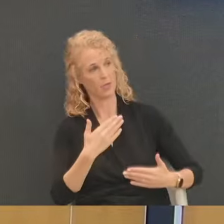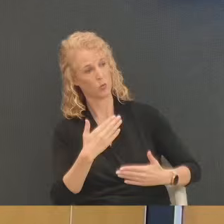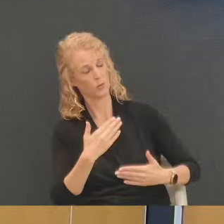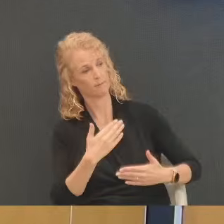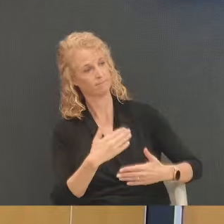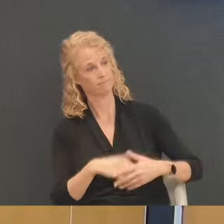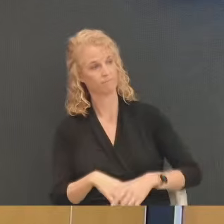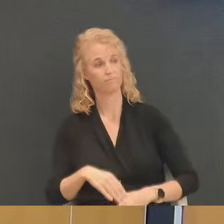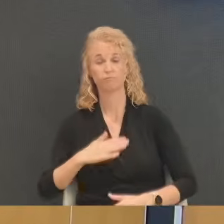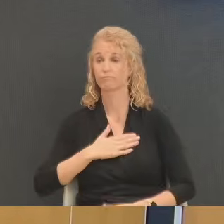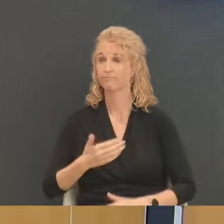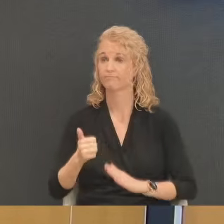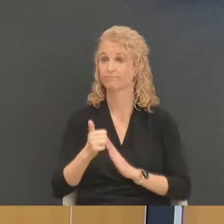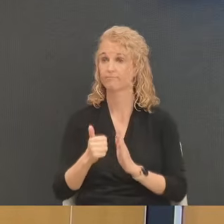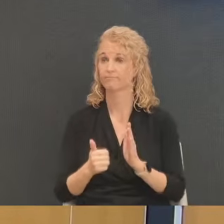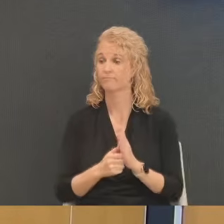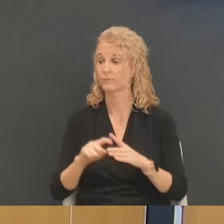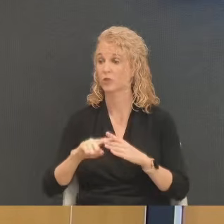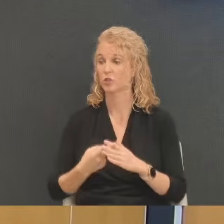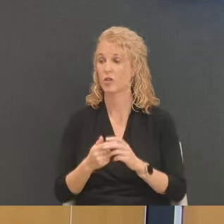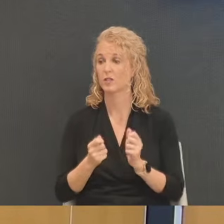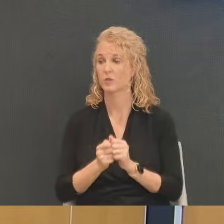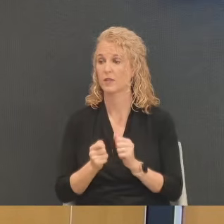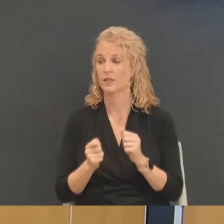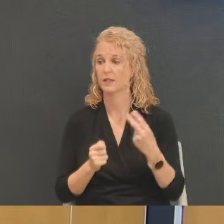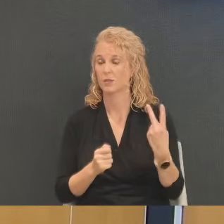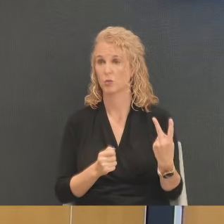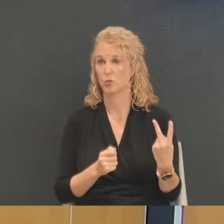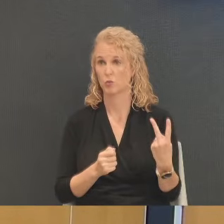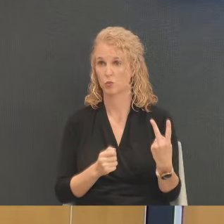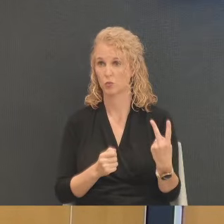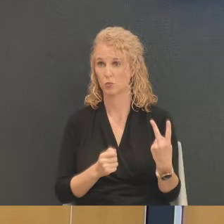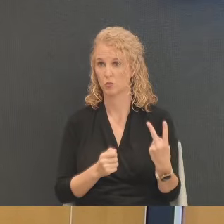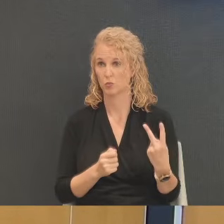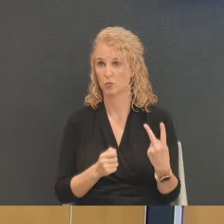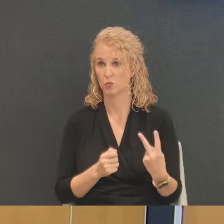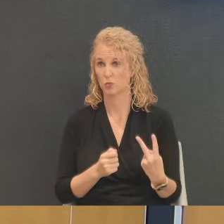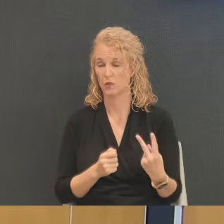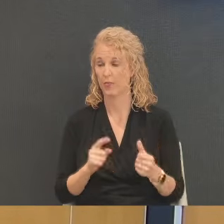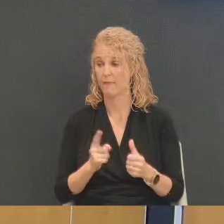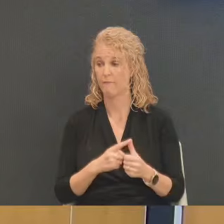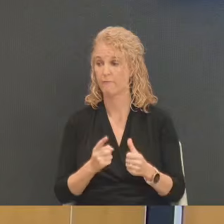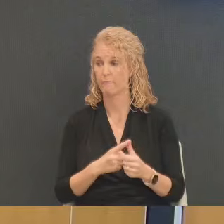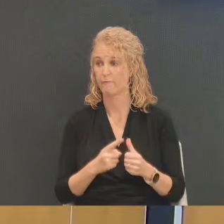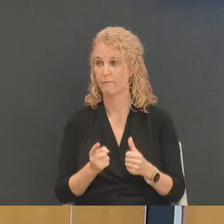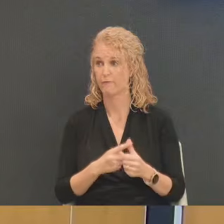your consent agenda starts on item at item two. the first is the actions of the Administration